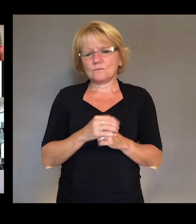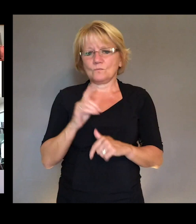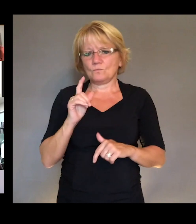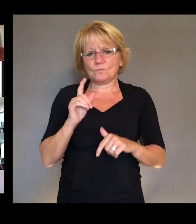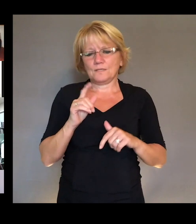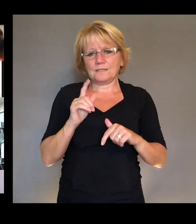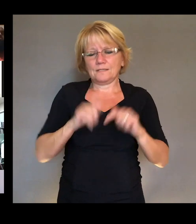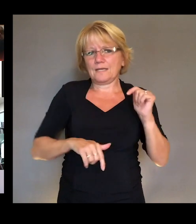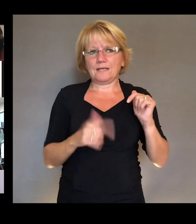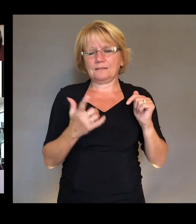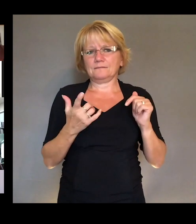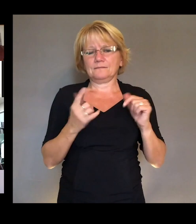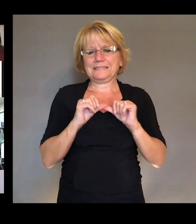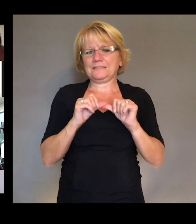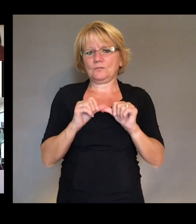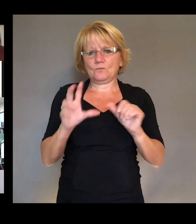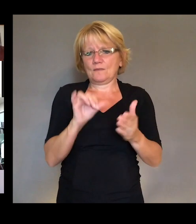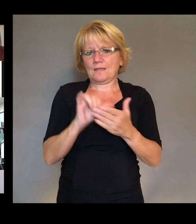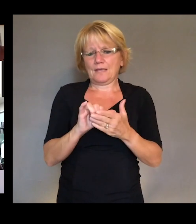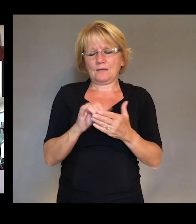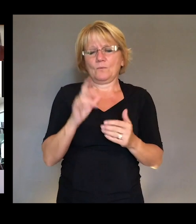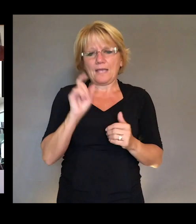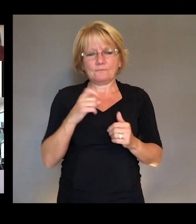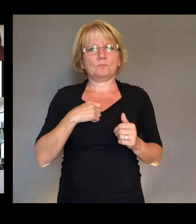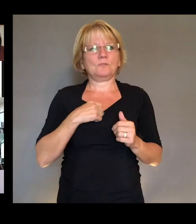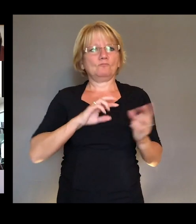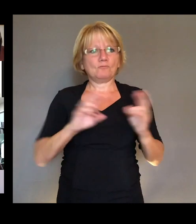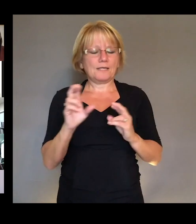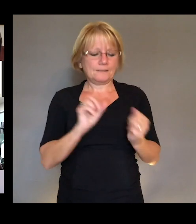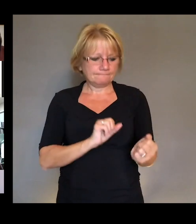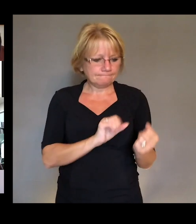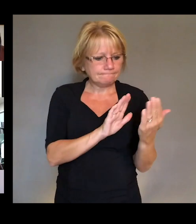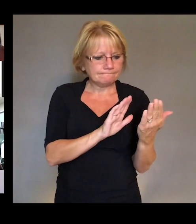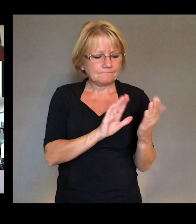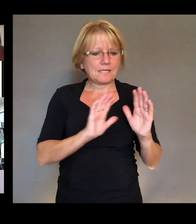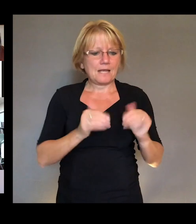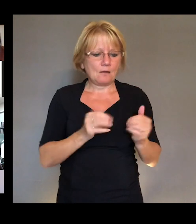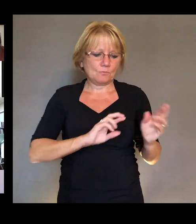that we can no longer afford to have, and there are going to be questions and we have to be prepared to how we wanna talk about that.